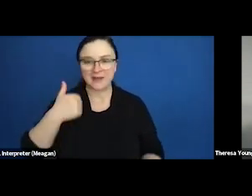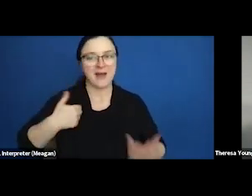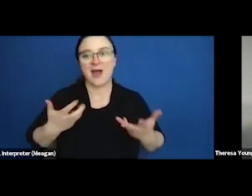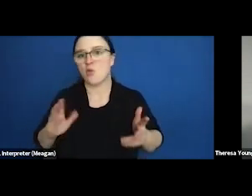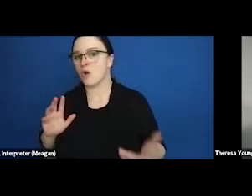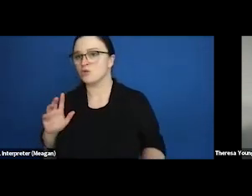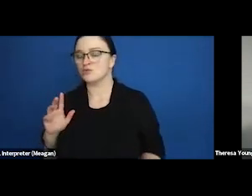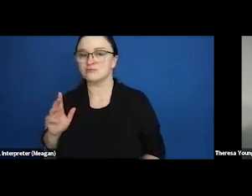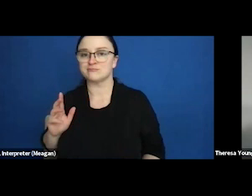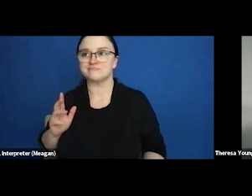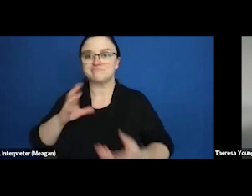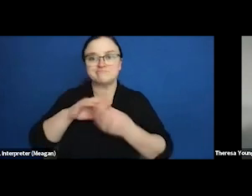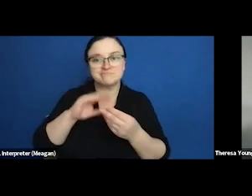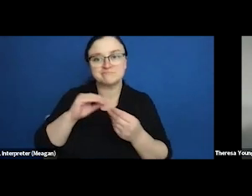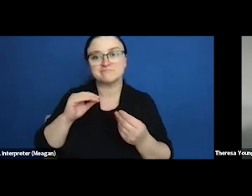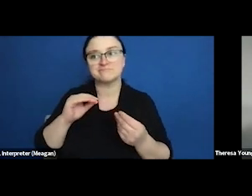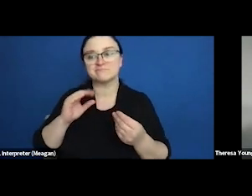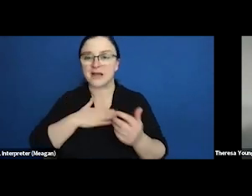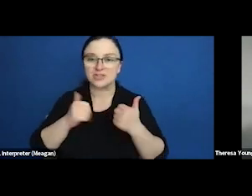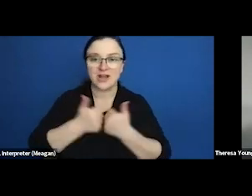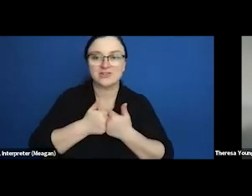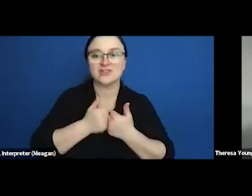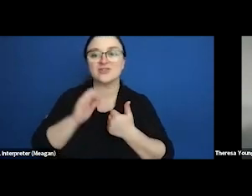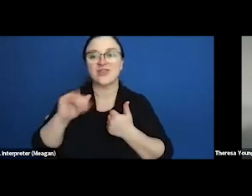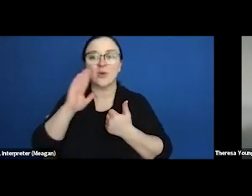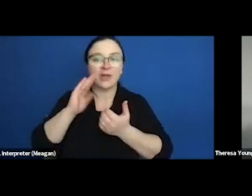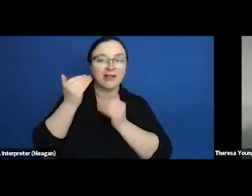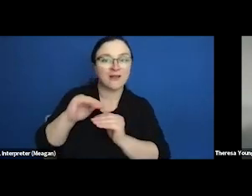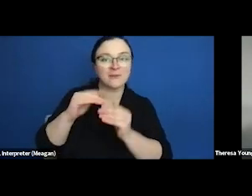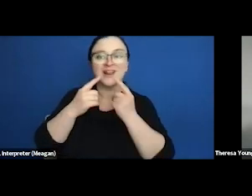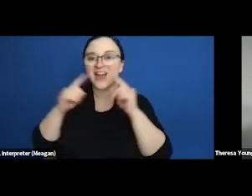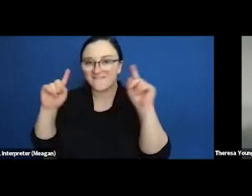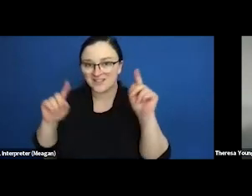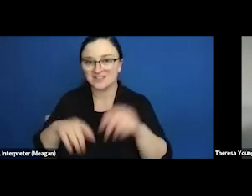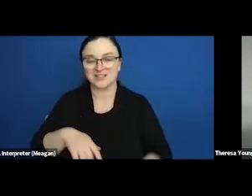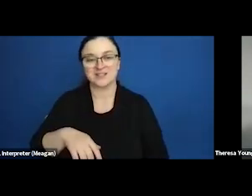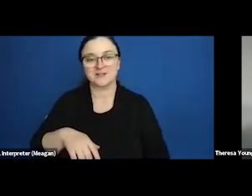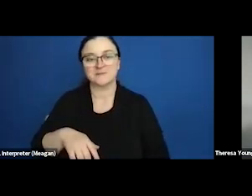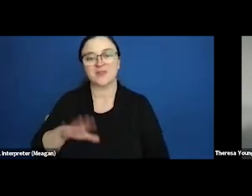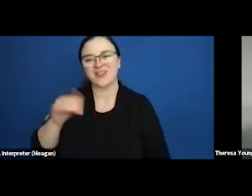And that goes back to, again, limiting that efficacy as we discussed on the last slide. And just for...